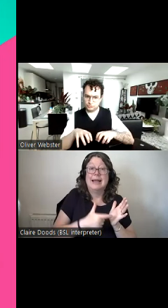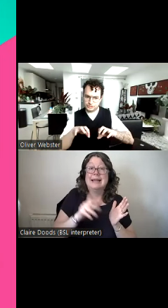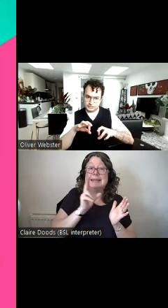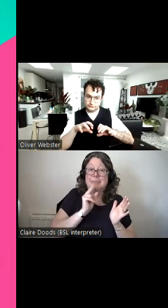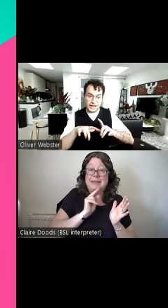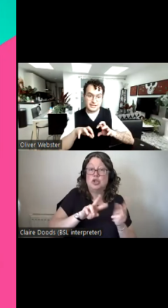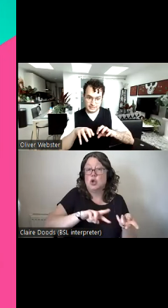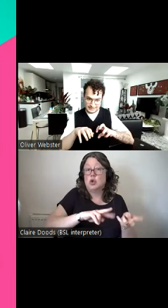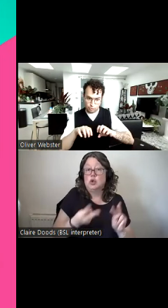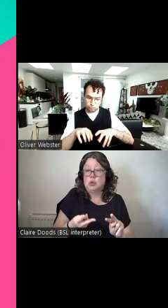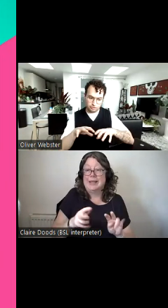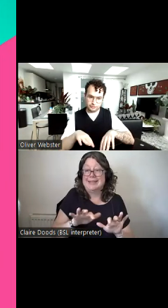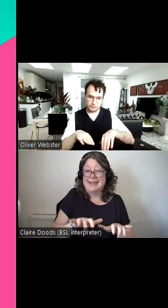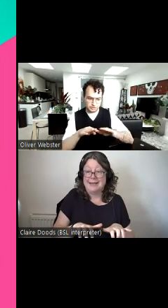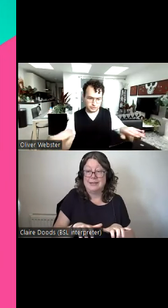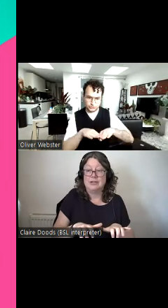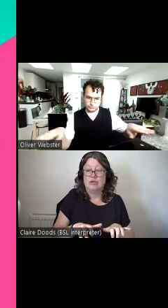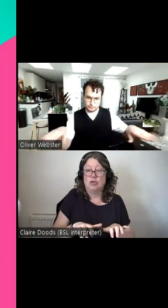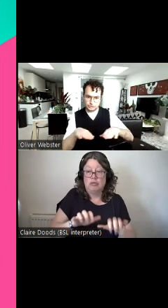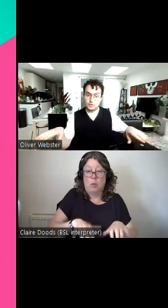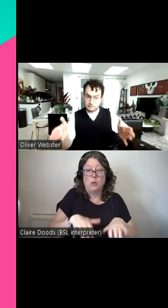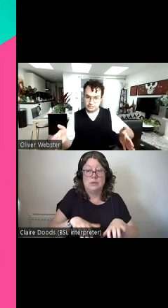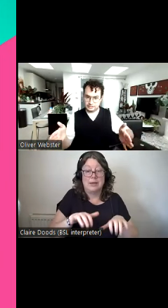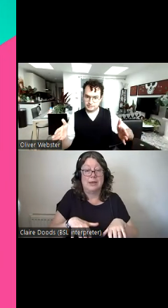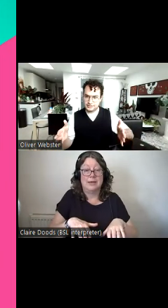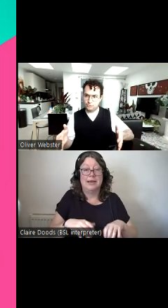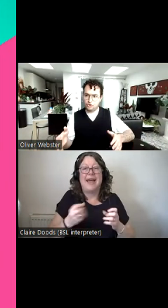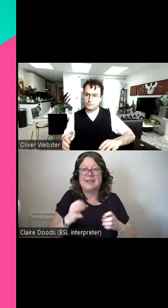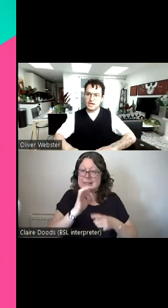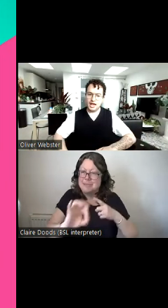which is a phonetic keyboard rather than a usual QWERTY keyboard,